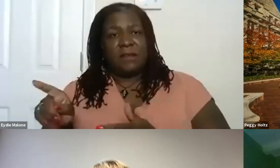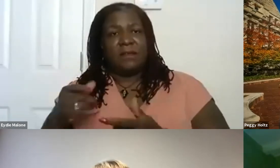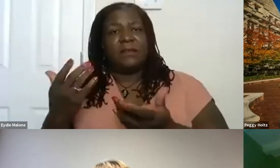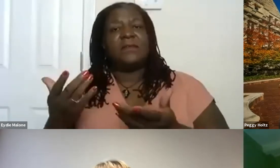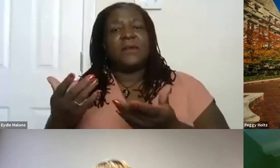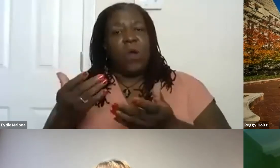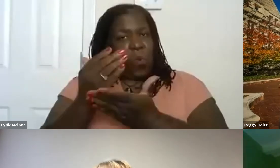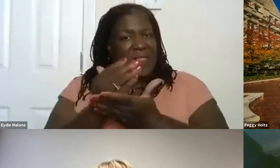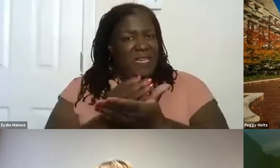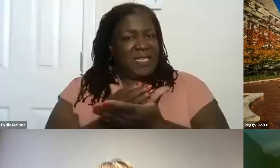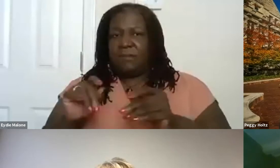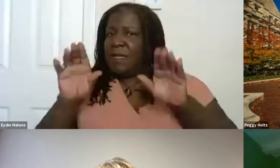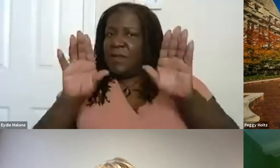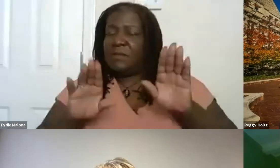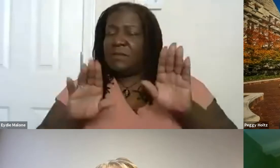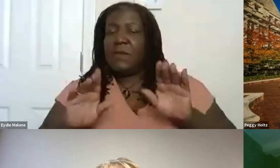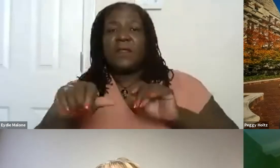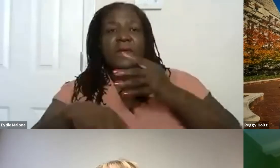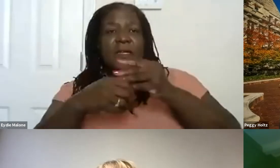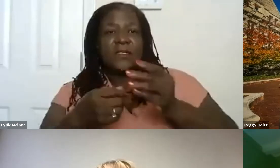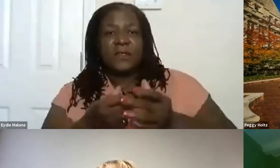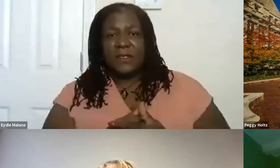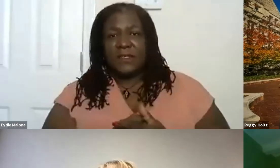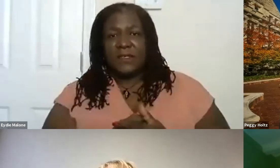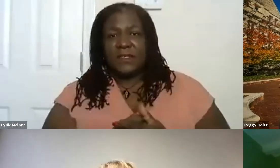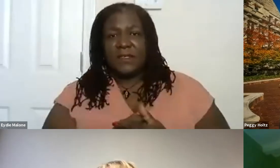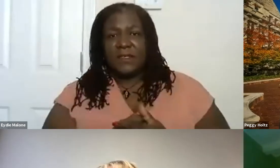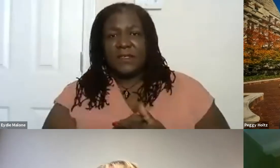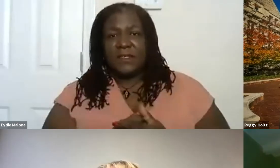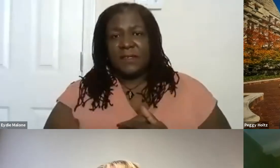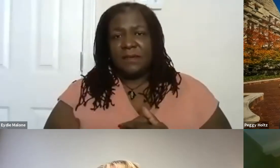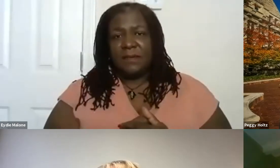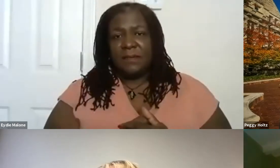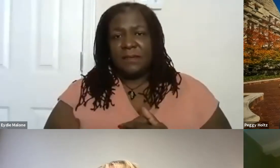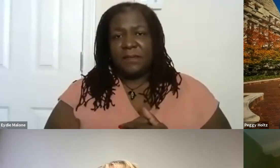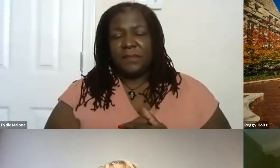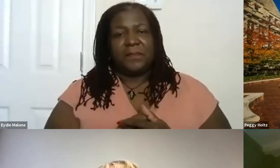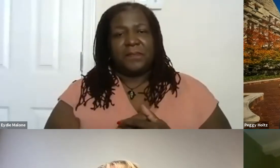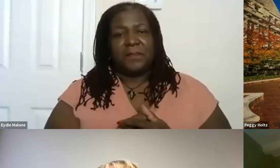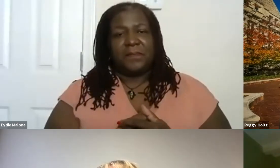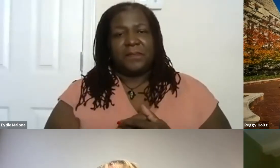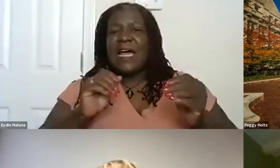The other ones, I think would be lack of accurate information or the lack of information in